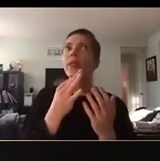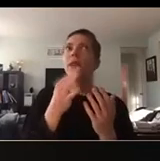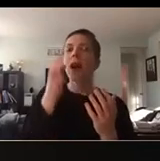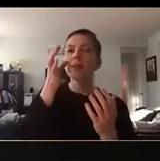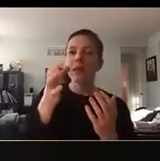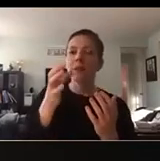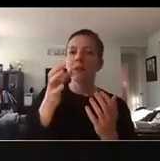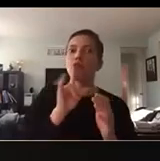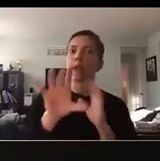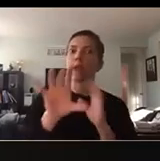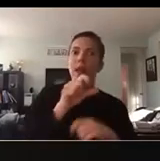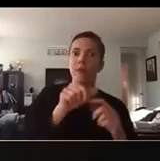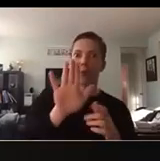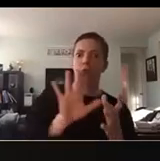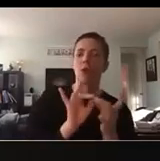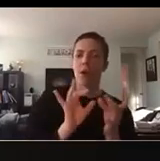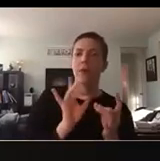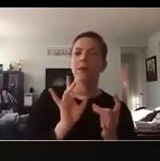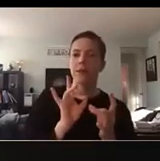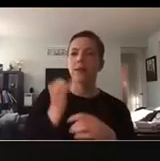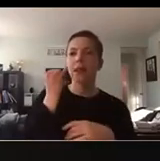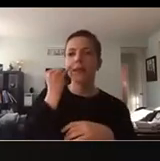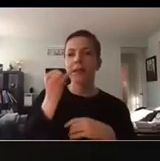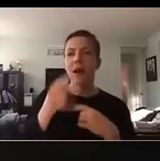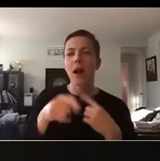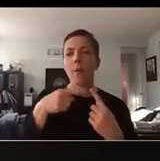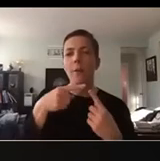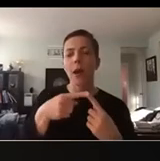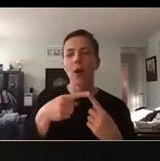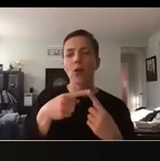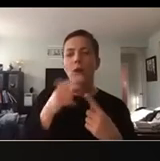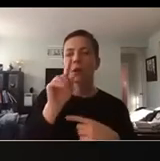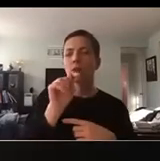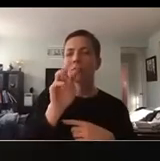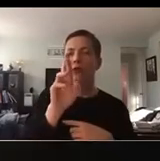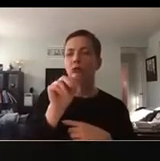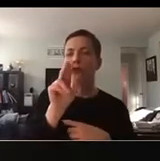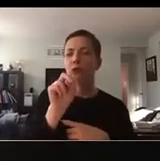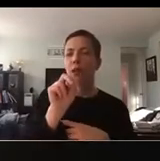well, one of the concepts that I took away from what you had to say was that a